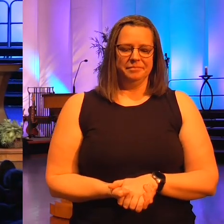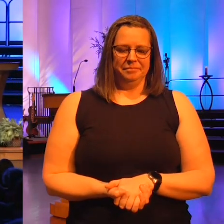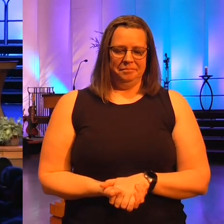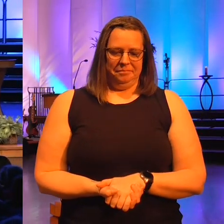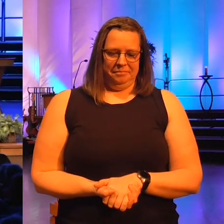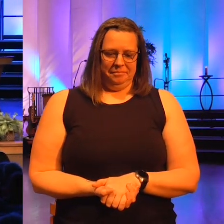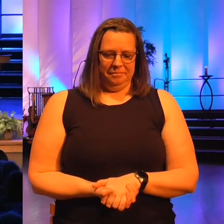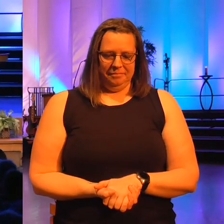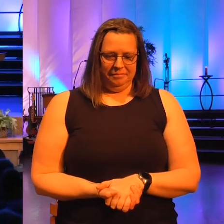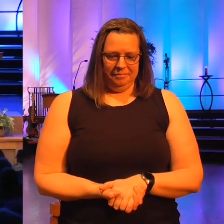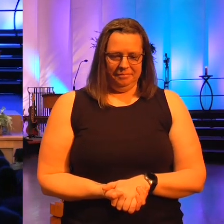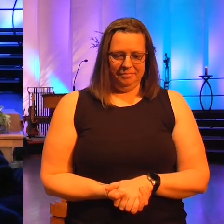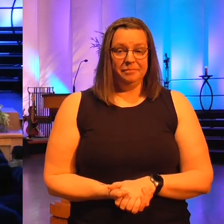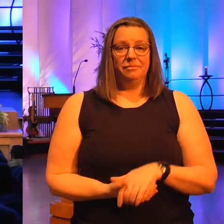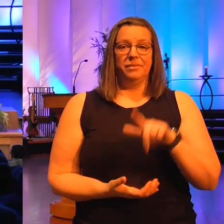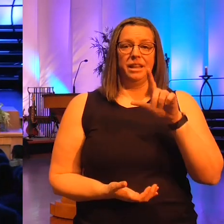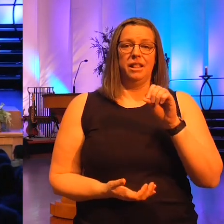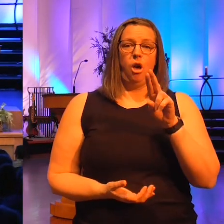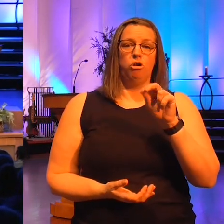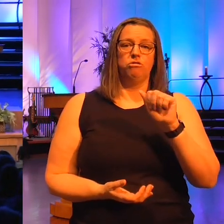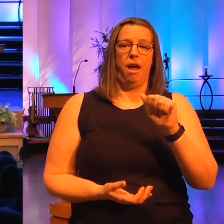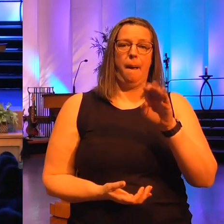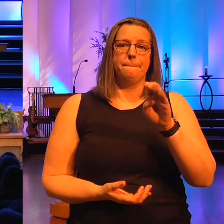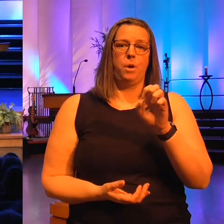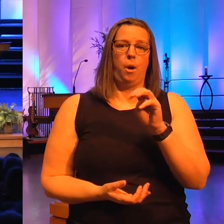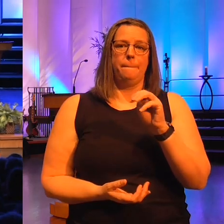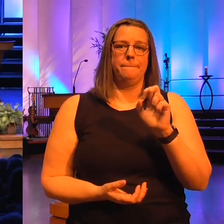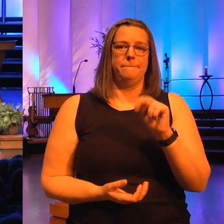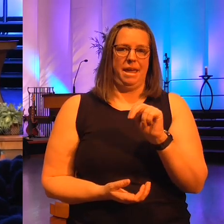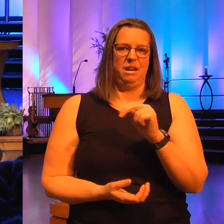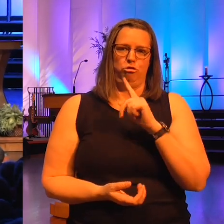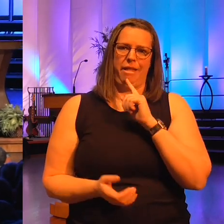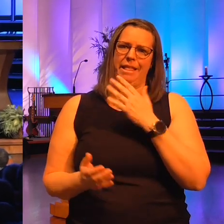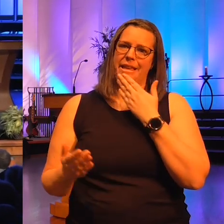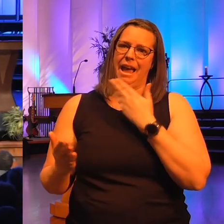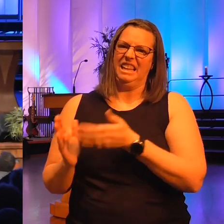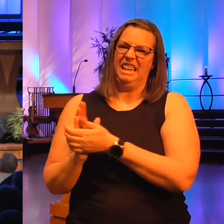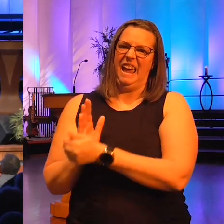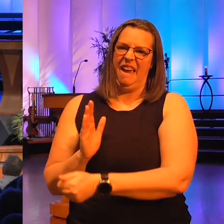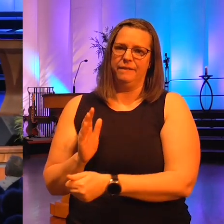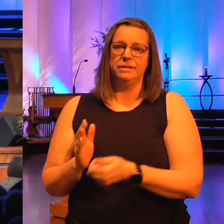Laura Burman such a gift uh appreciation again to brandan flood thank you so much for being a part of the service